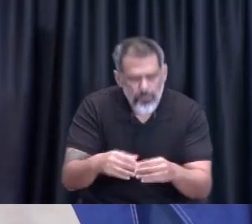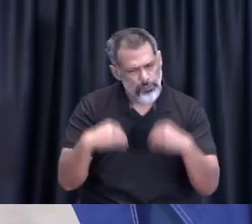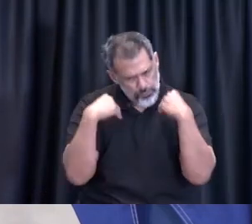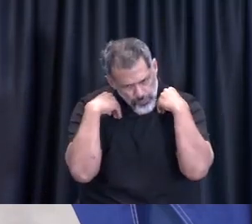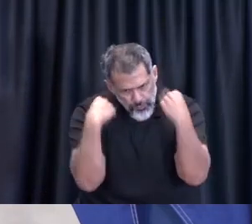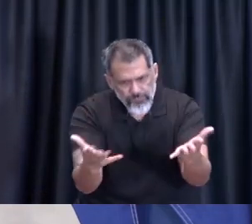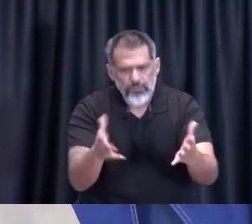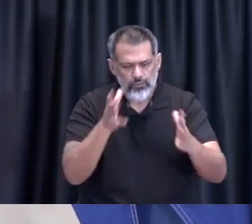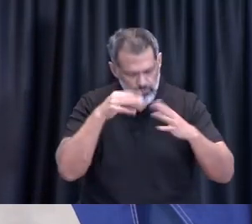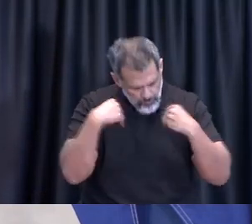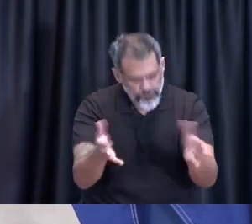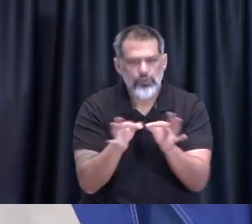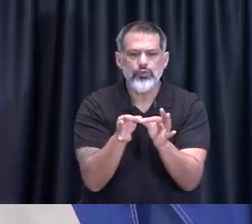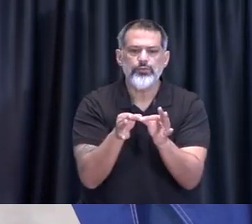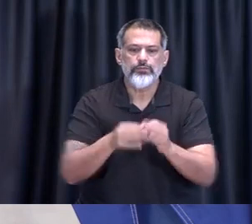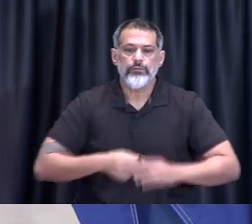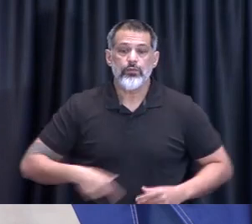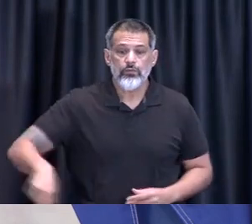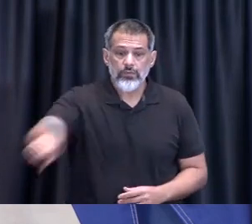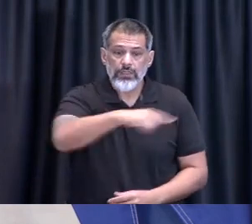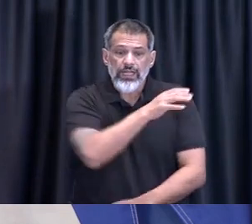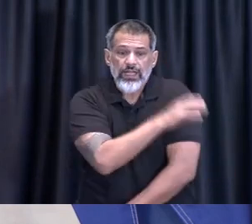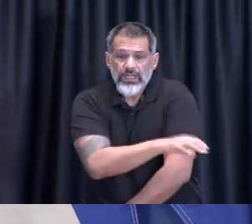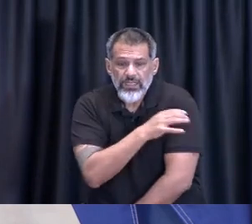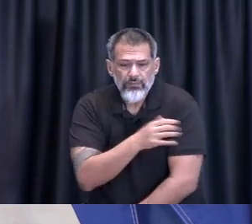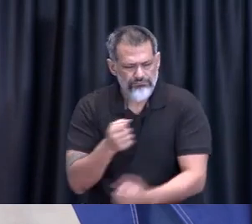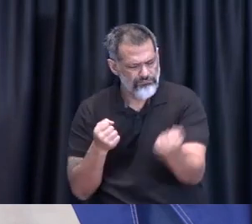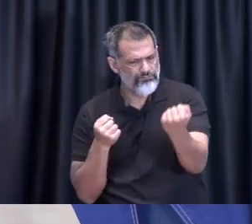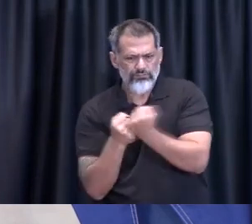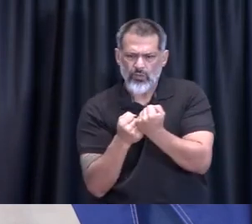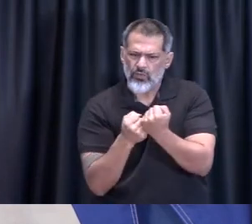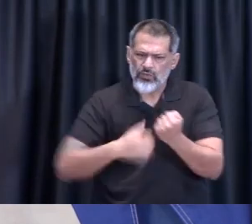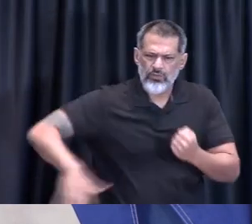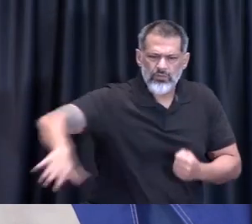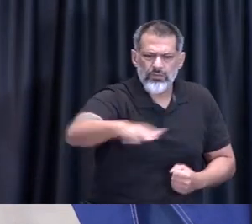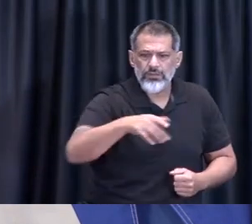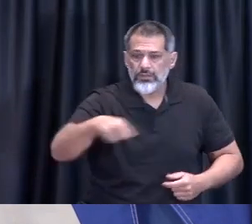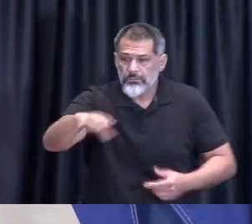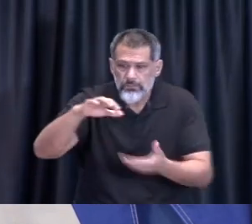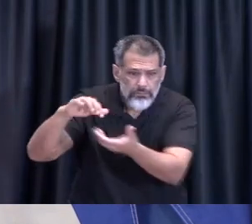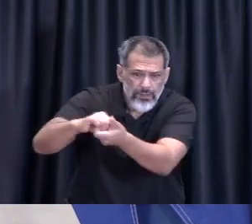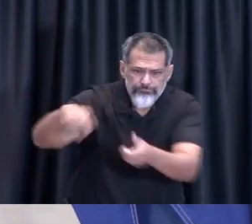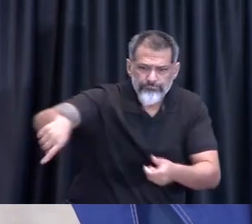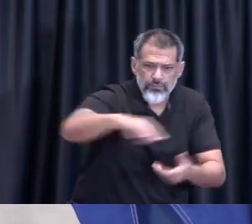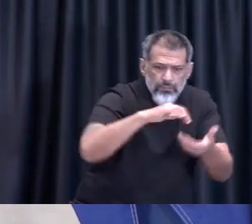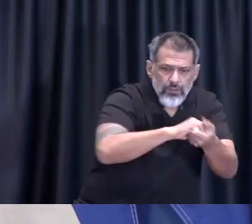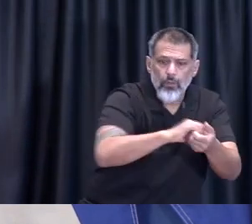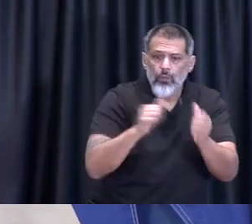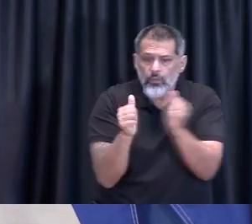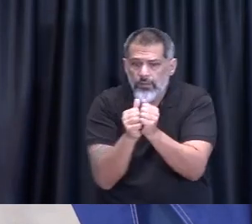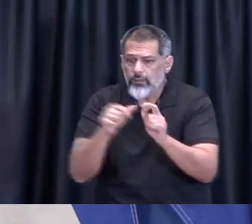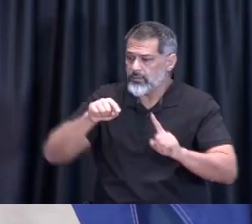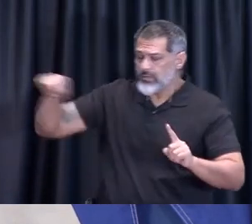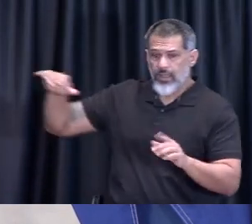This super supportive clinic is one of many we have worked on with the Accessibility Task Force to operate throughout the COVID-19 vaccination